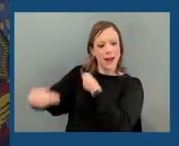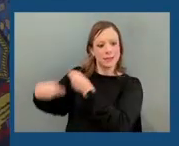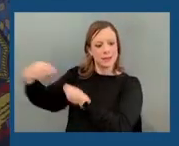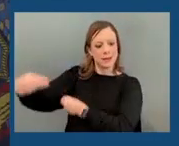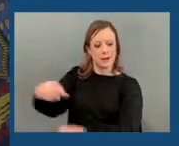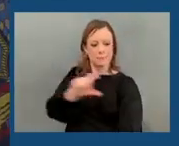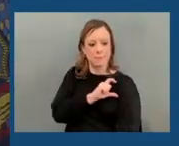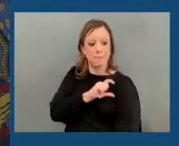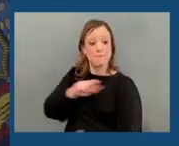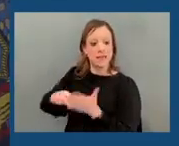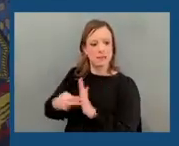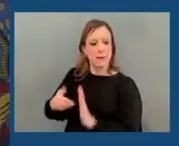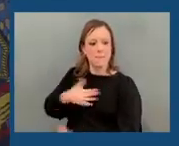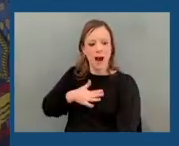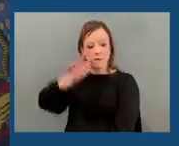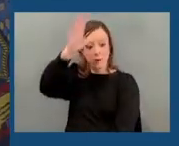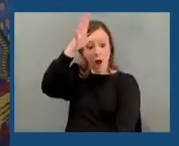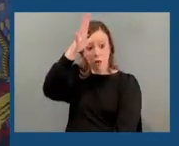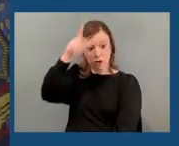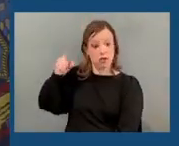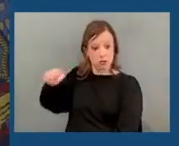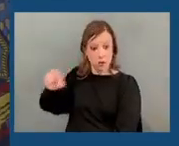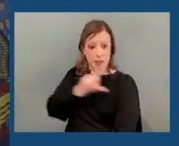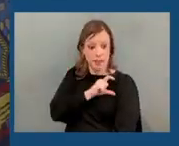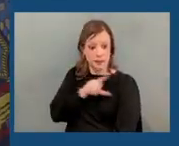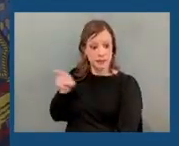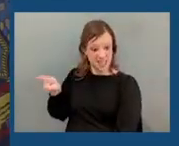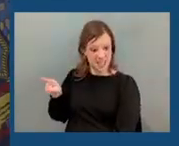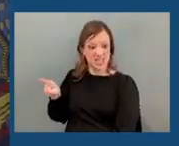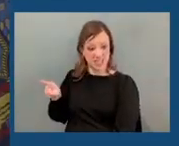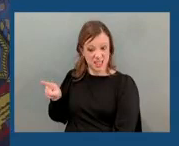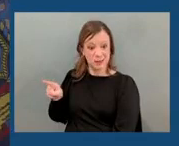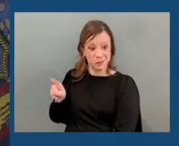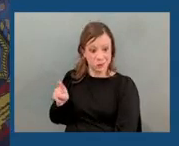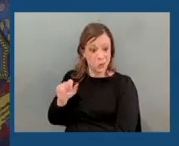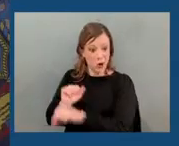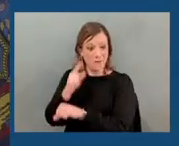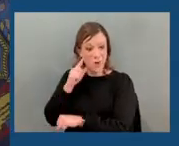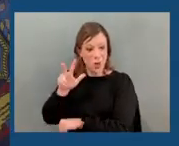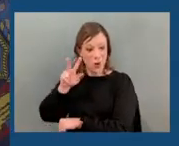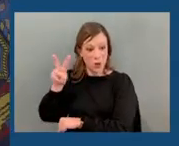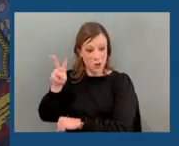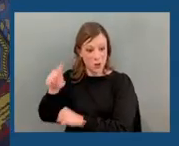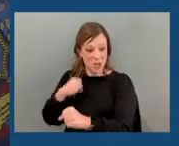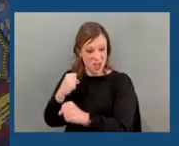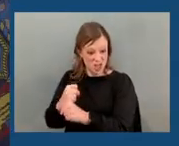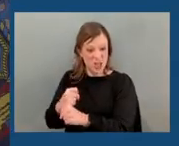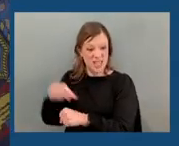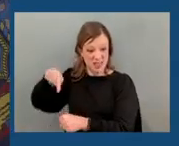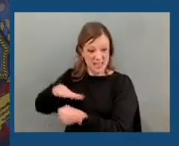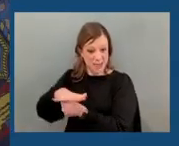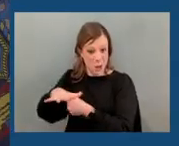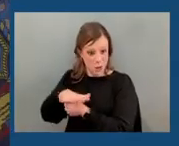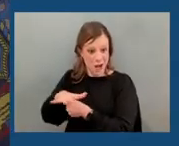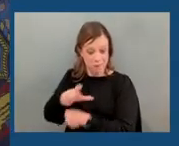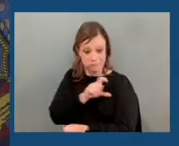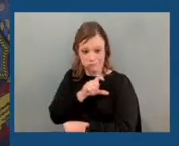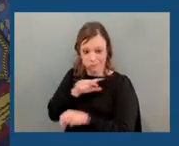He served for 32 years in this very jurisdiction with where we sit within colony on the colony Police Department.